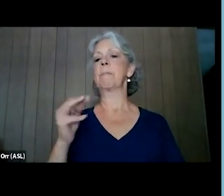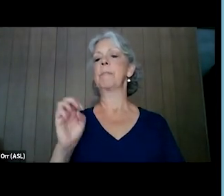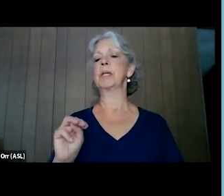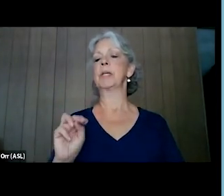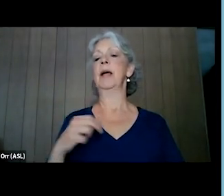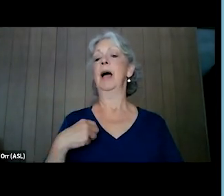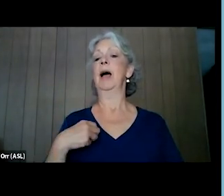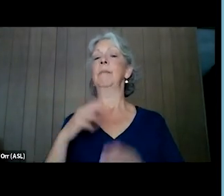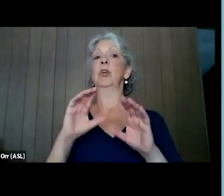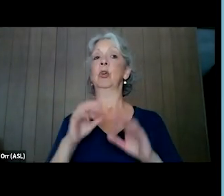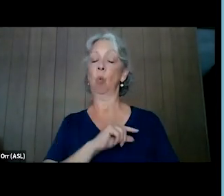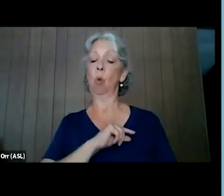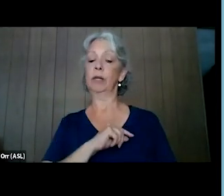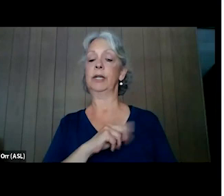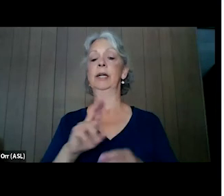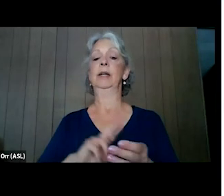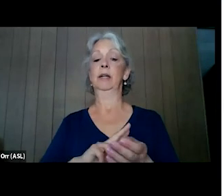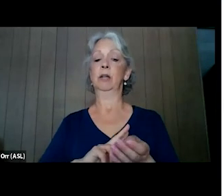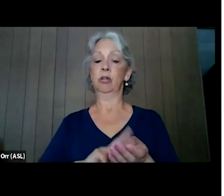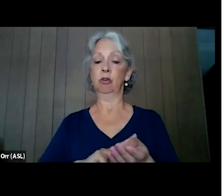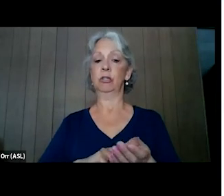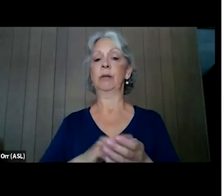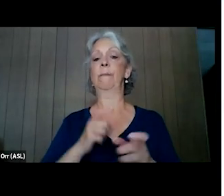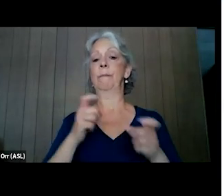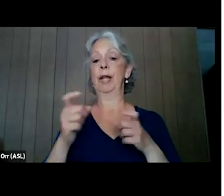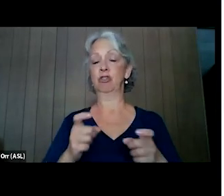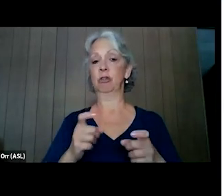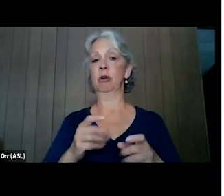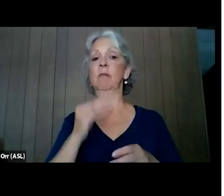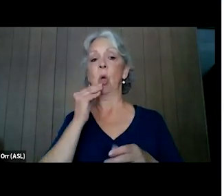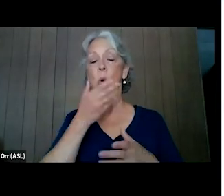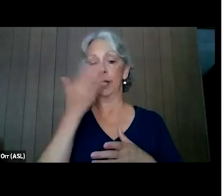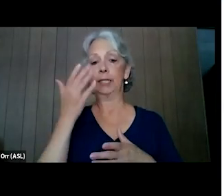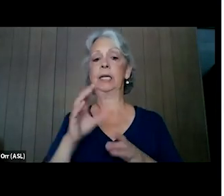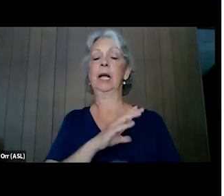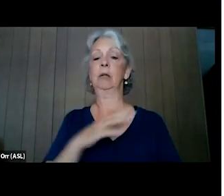with the National Healthcare for the Homeless Council. I am located in Philadelphia, Pennsylvania,